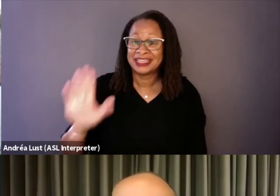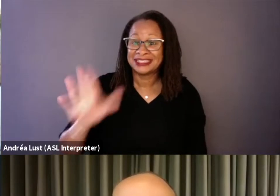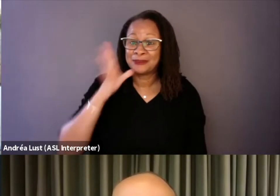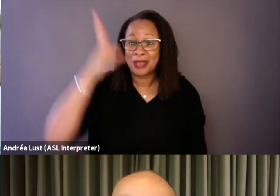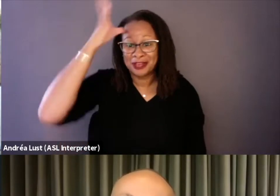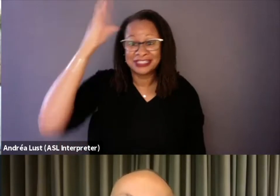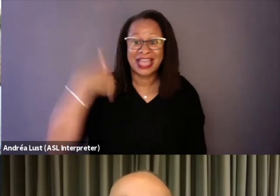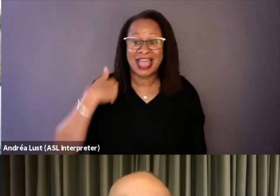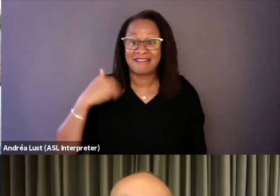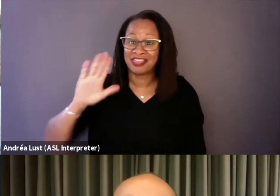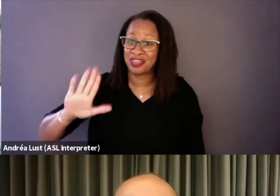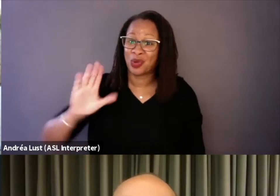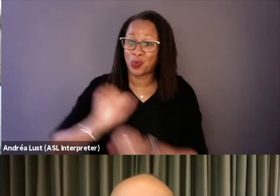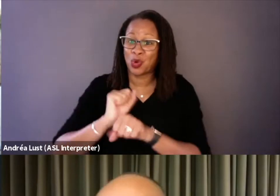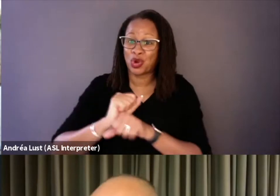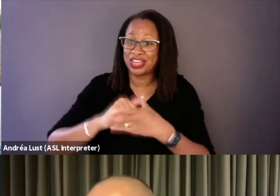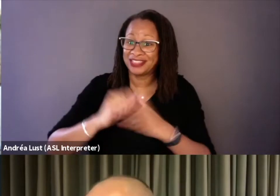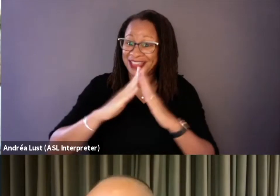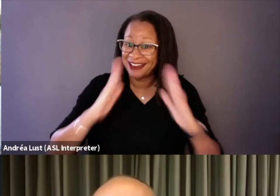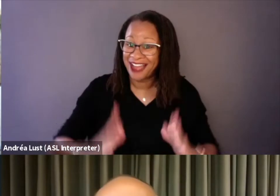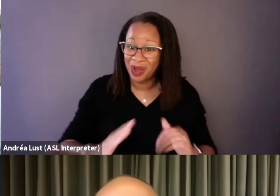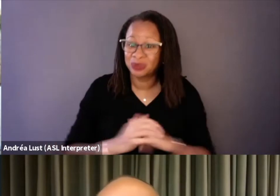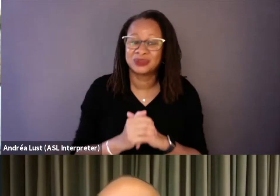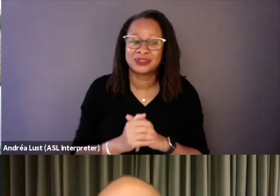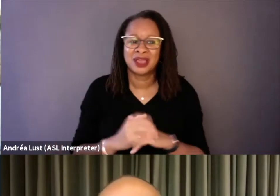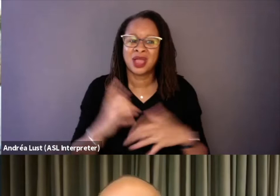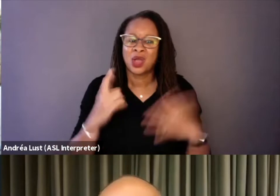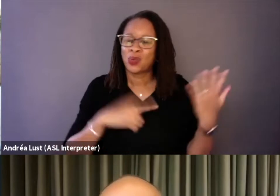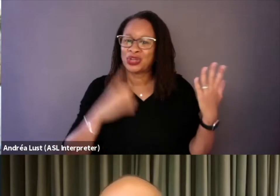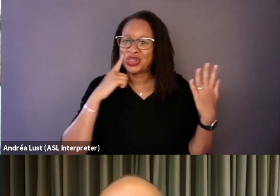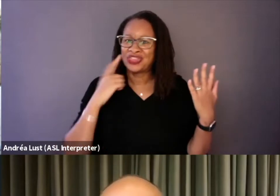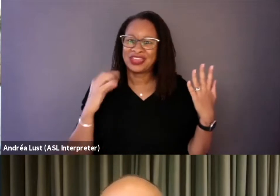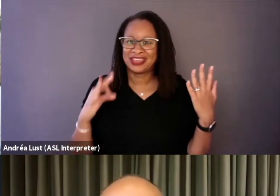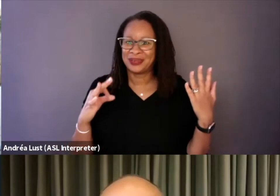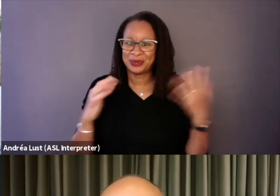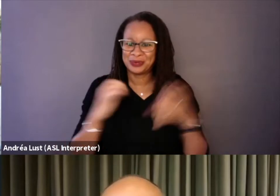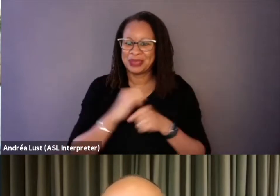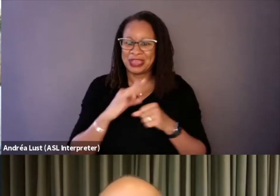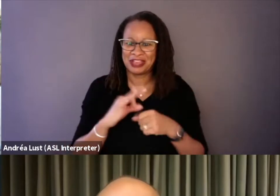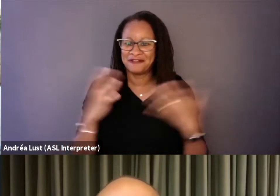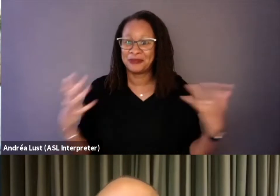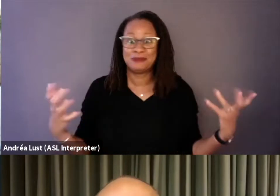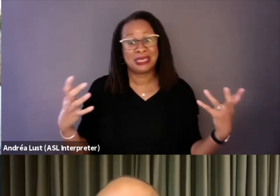I was going to ask you, what do you think he would have made of the big Whitney tribute because it was such